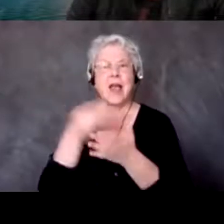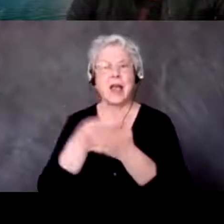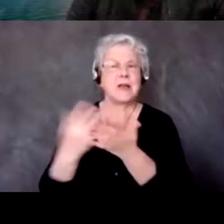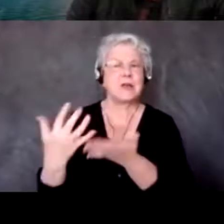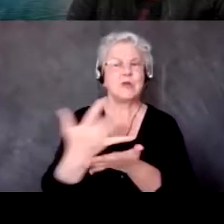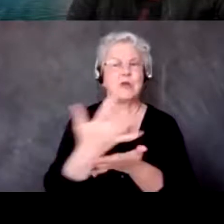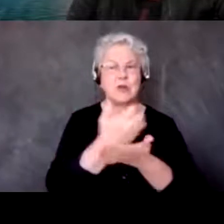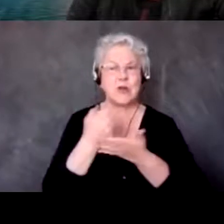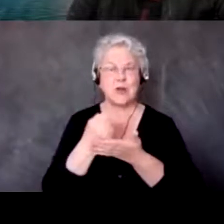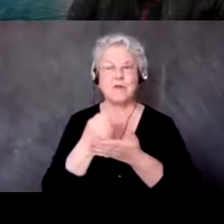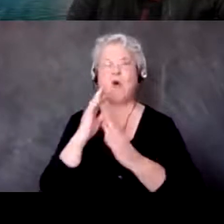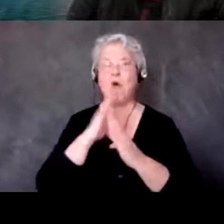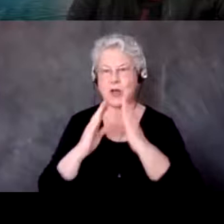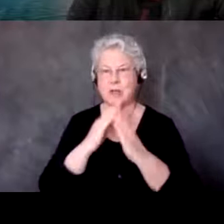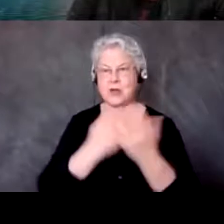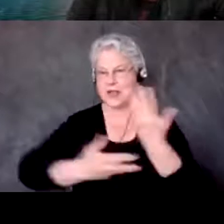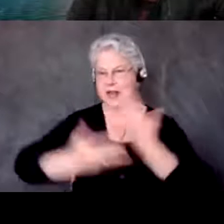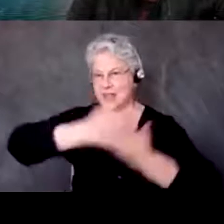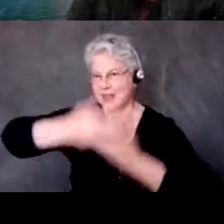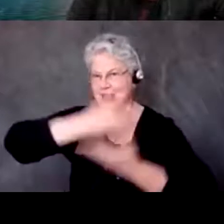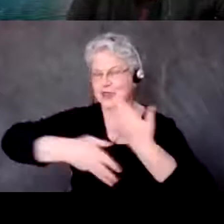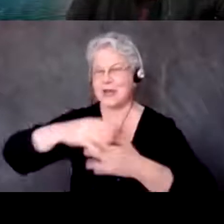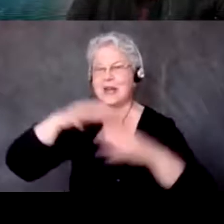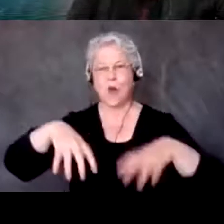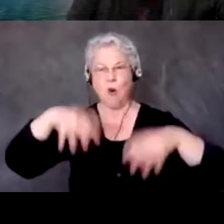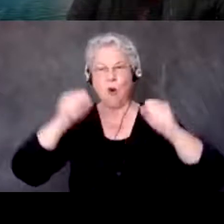community engagement within our community and hosting events and planning sessions,